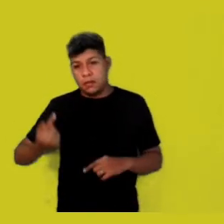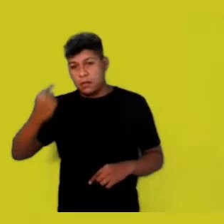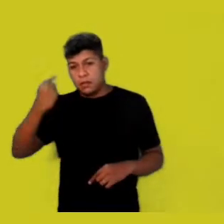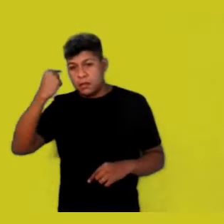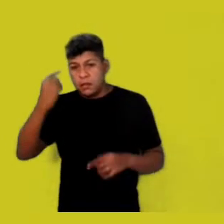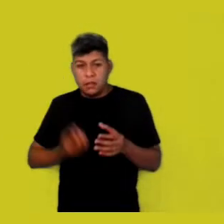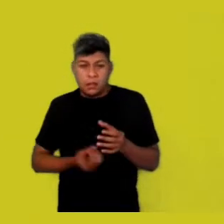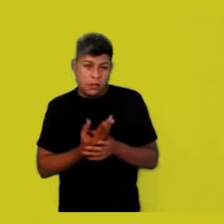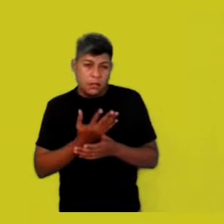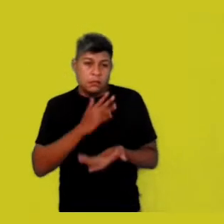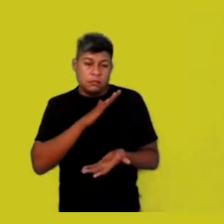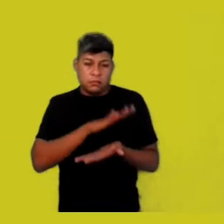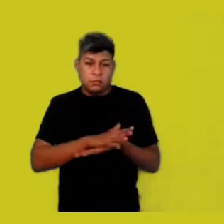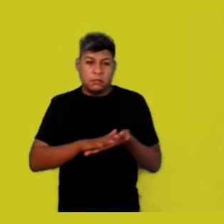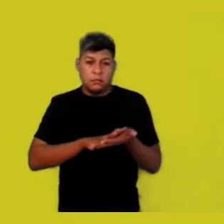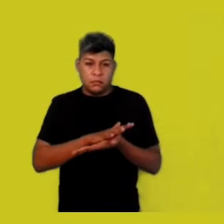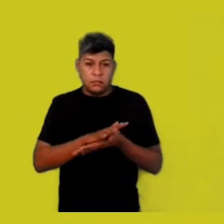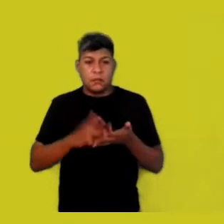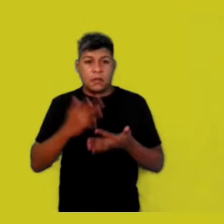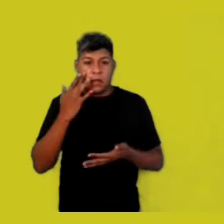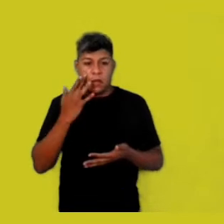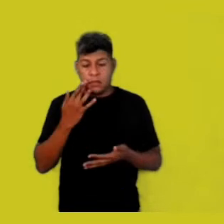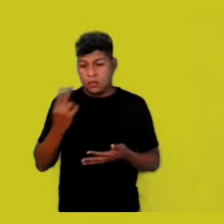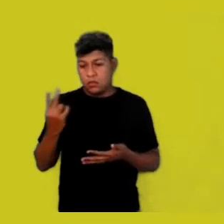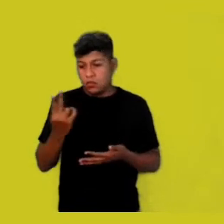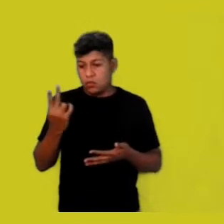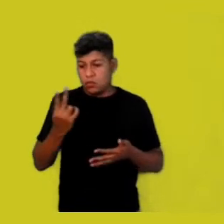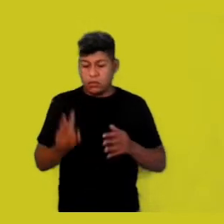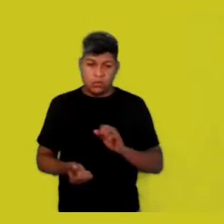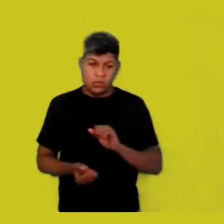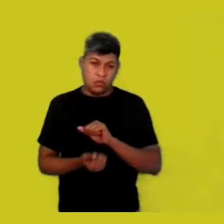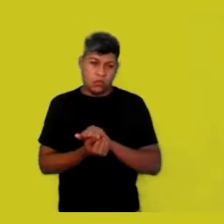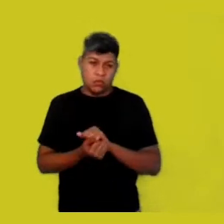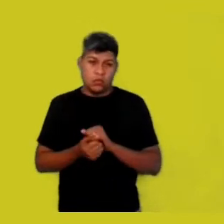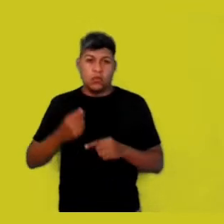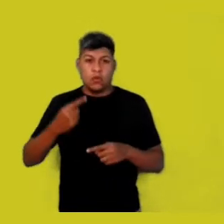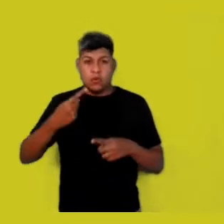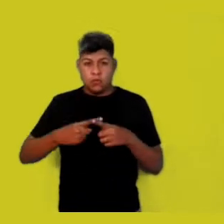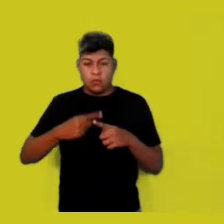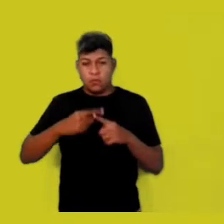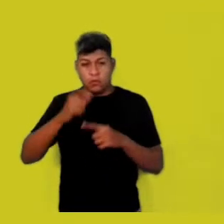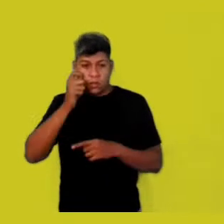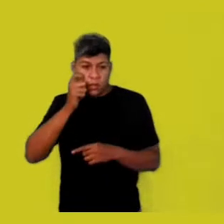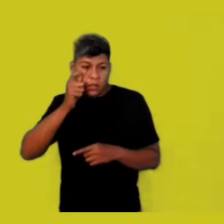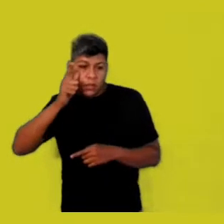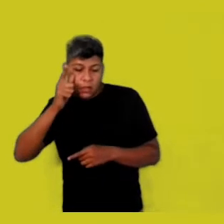I think both go together, because the idea of original here